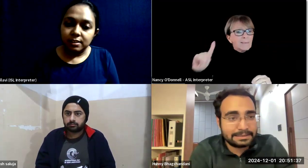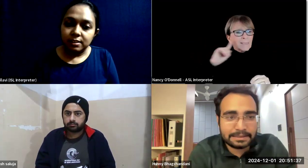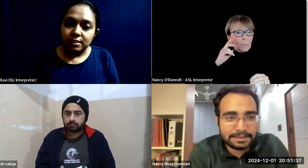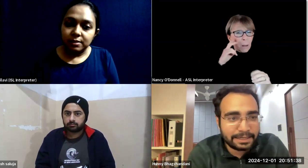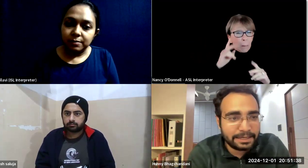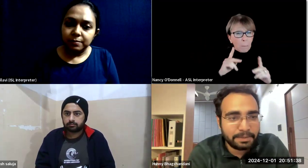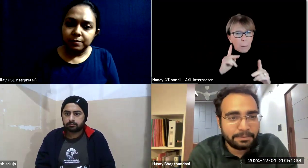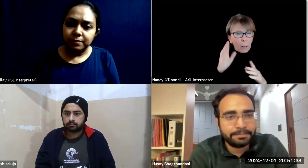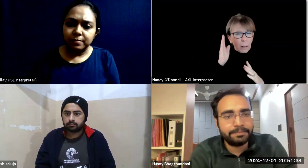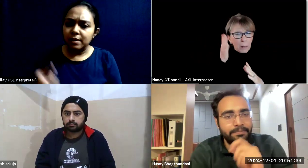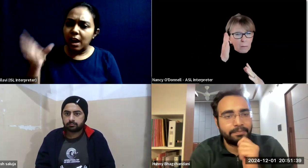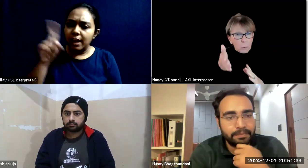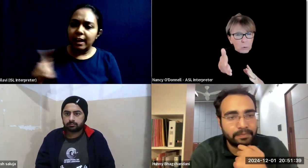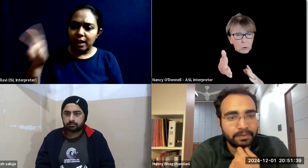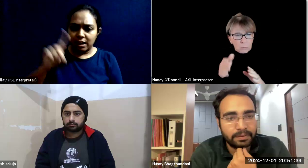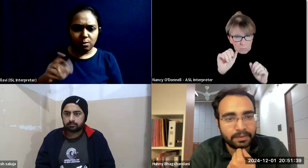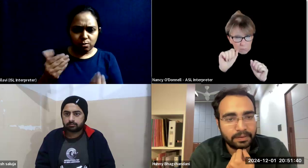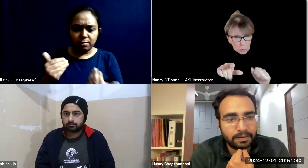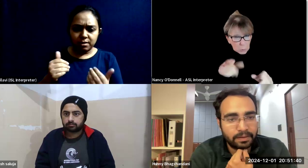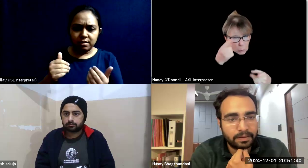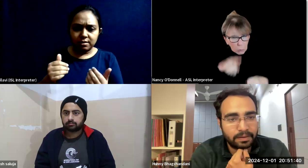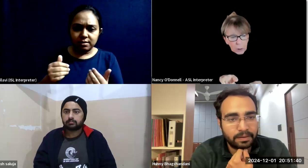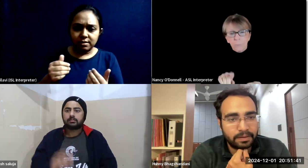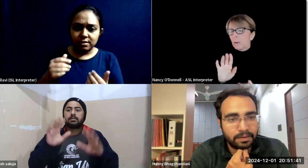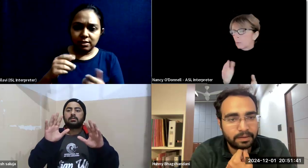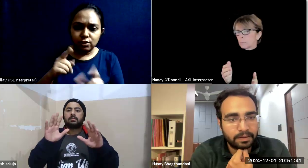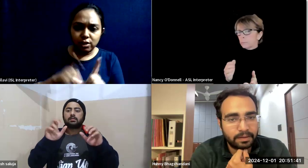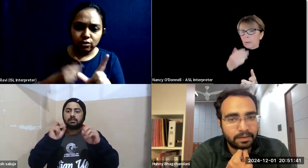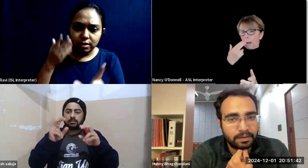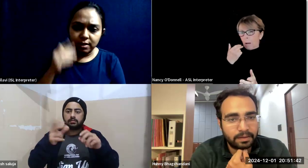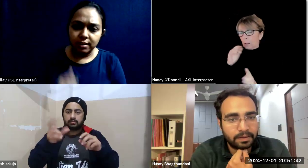[Hunny speaking] Say it again, ma'am.